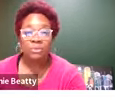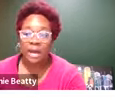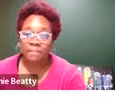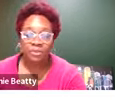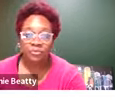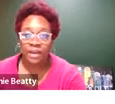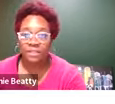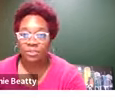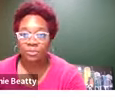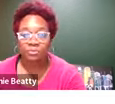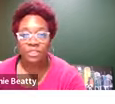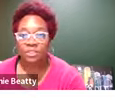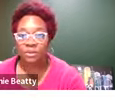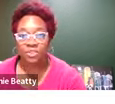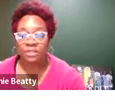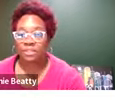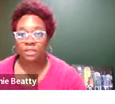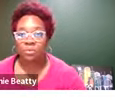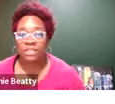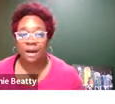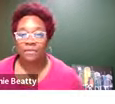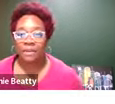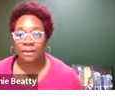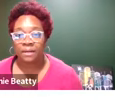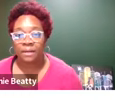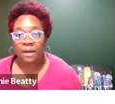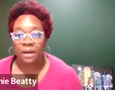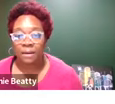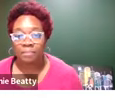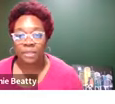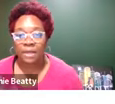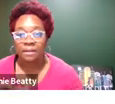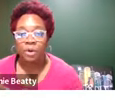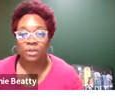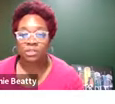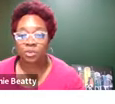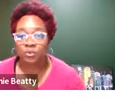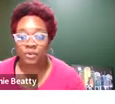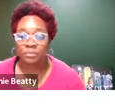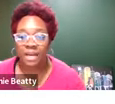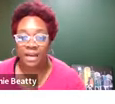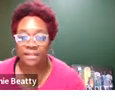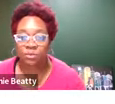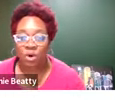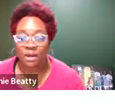Do not be afraid to do the research and see what's out there. Like Perkins School for the Blind is one,